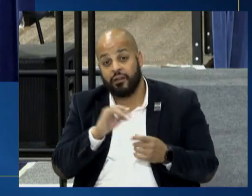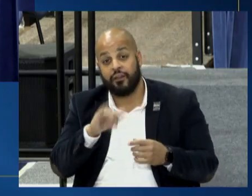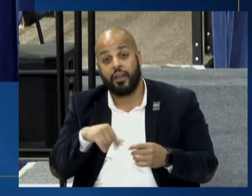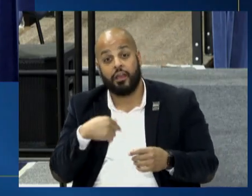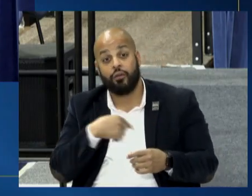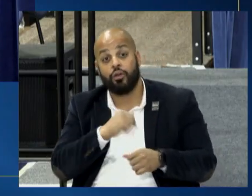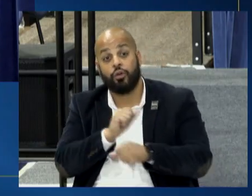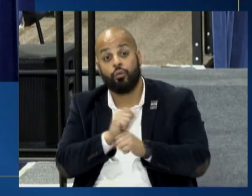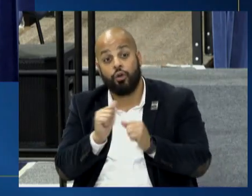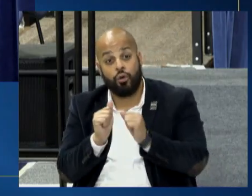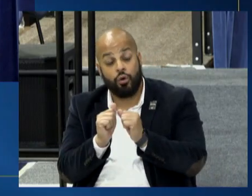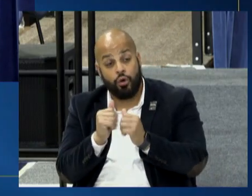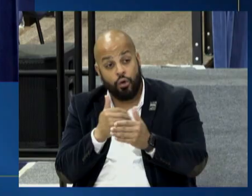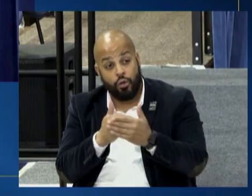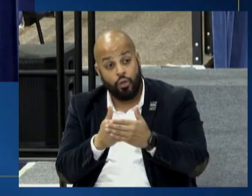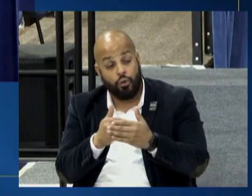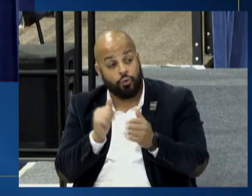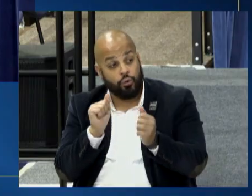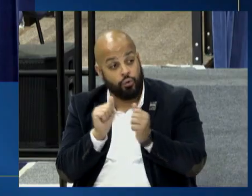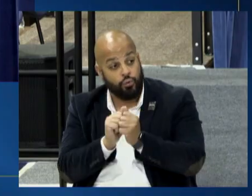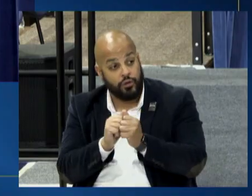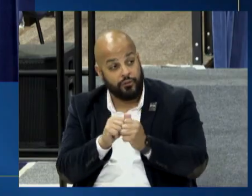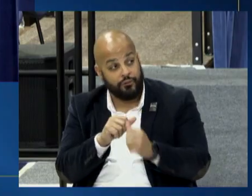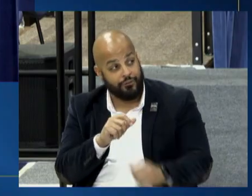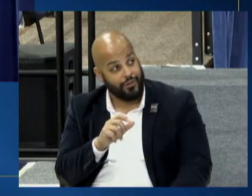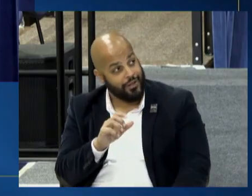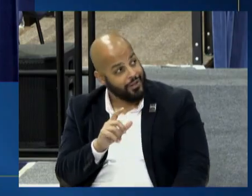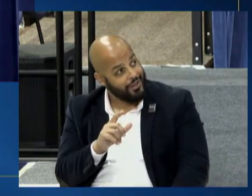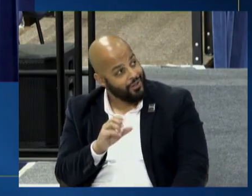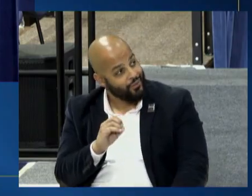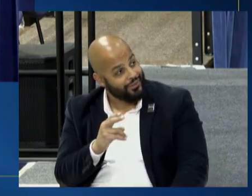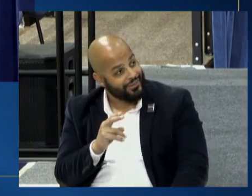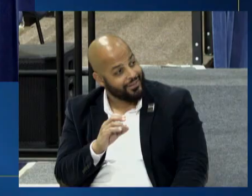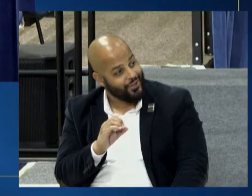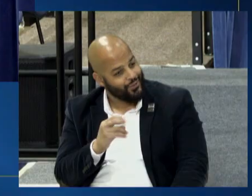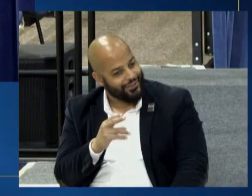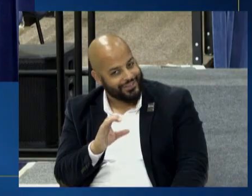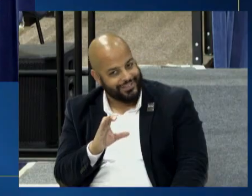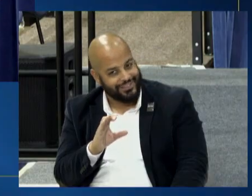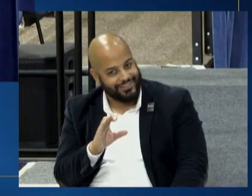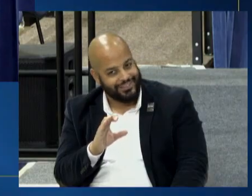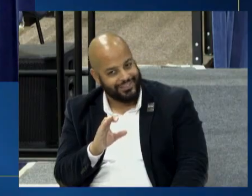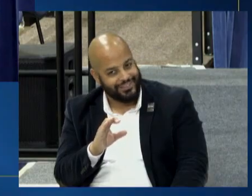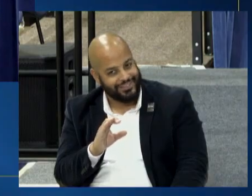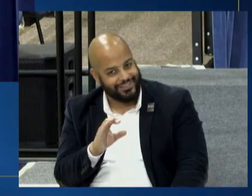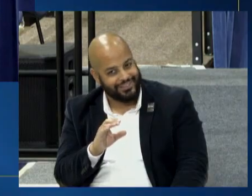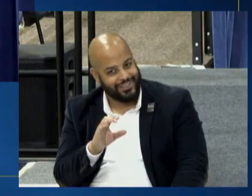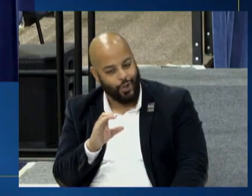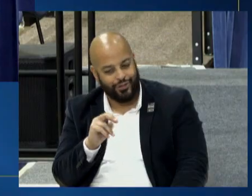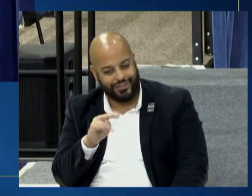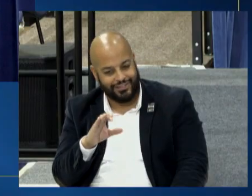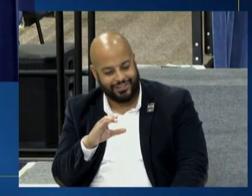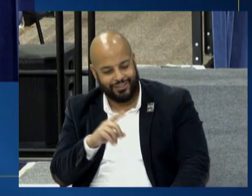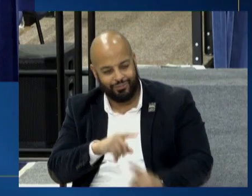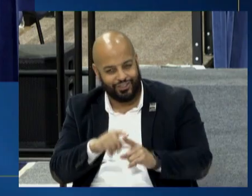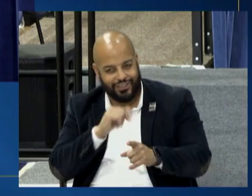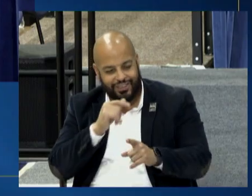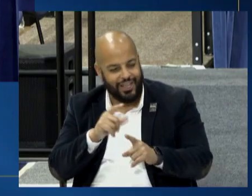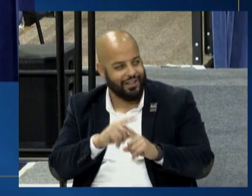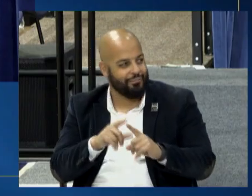with -- I was going to say ONC. But you're not ONC anymore . The biomedical data fabric.